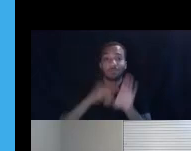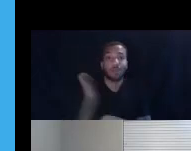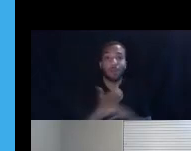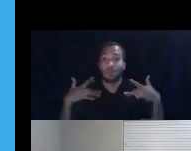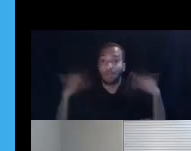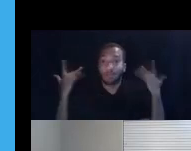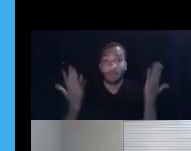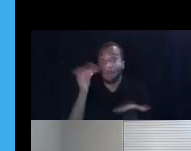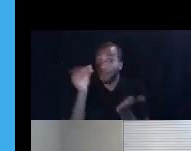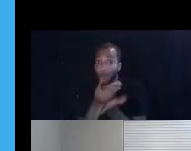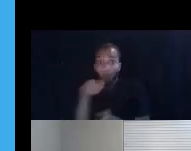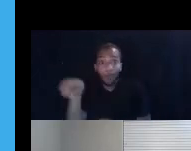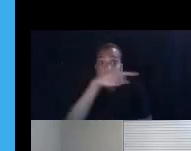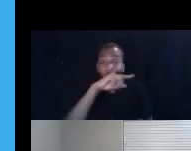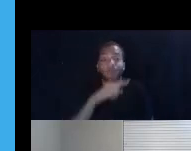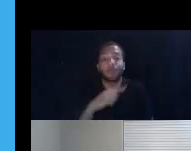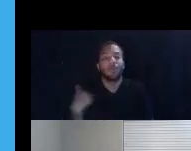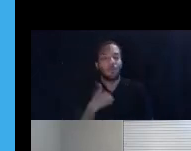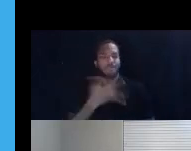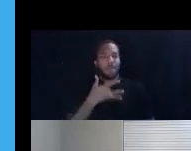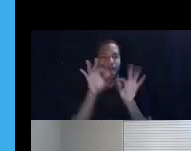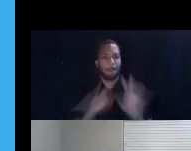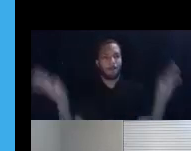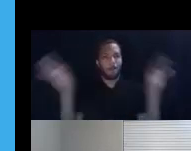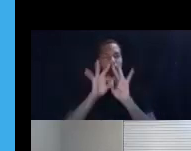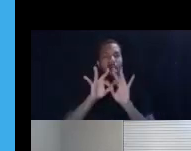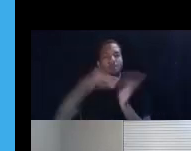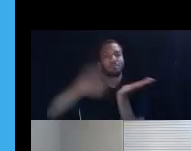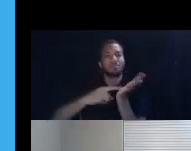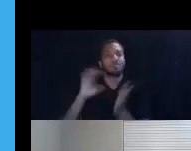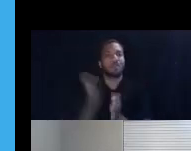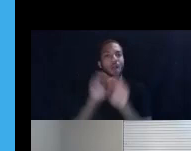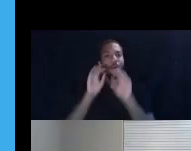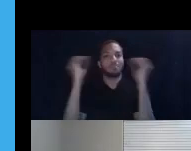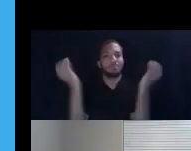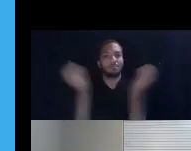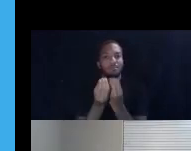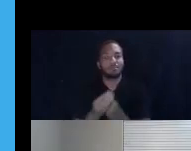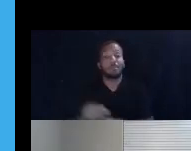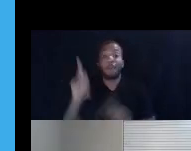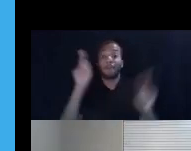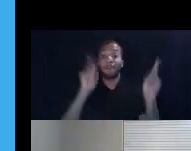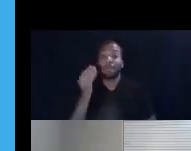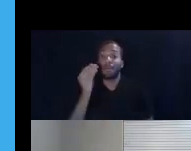So we felt it would be important to say who we are. So, OHEA, is a people of color led collaborative,